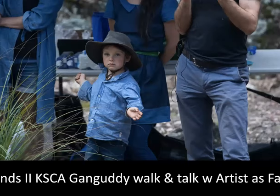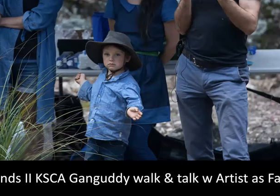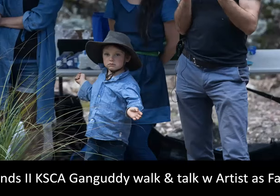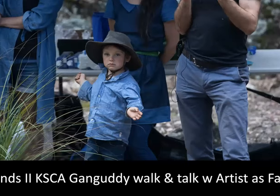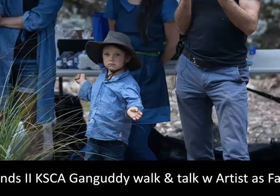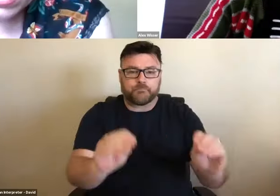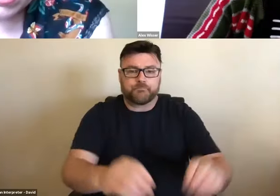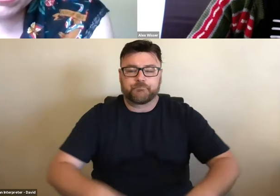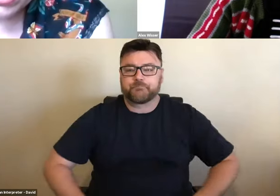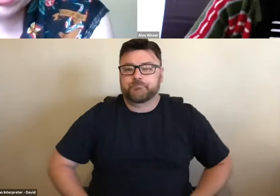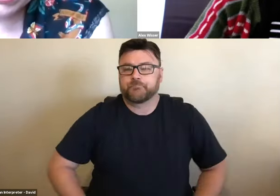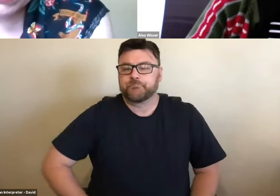beautiful photos now? I have a question. We have a question and a